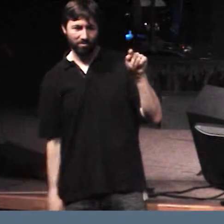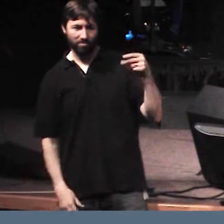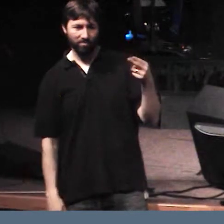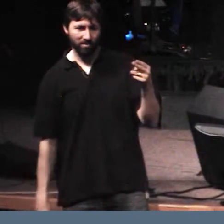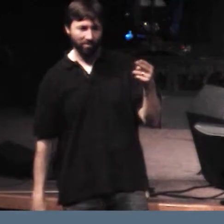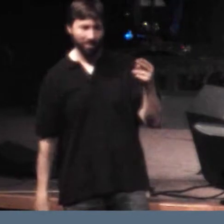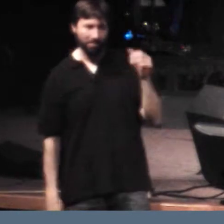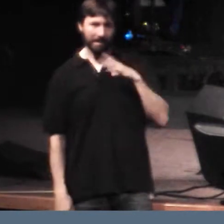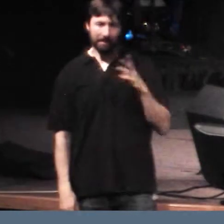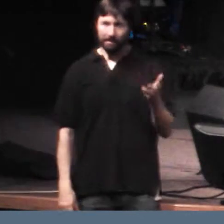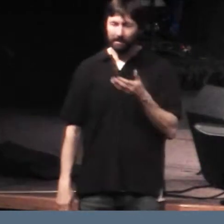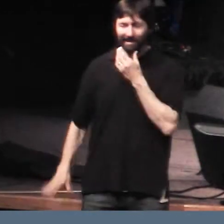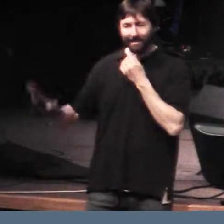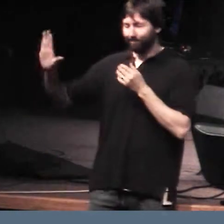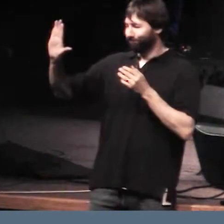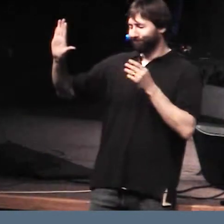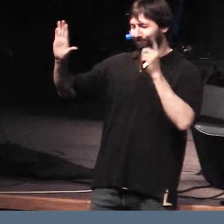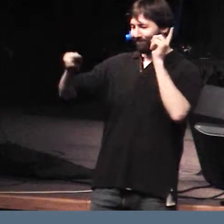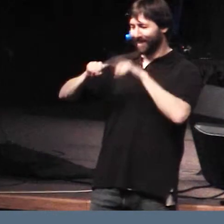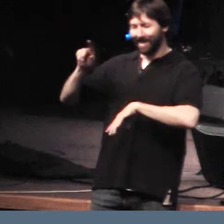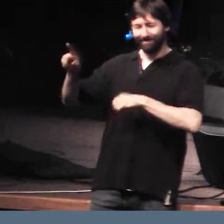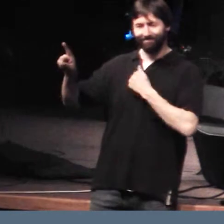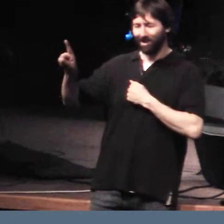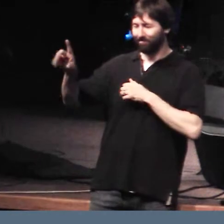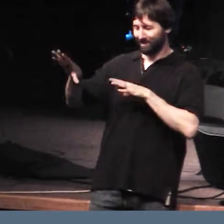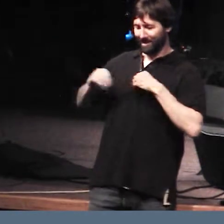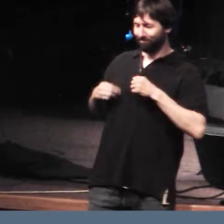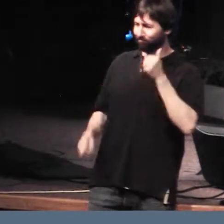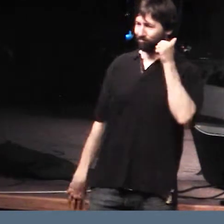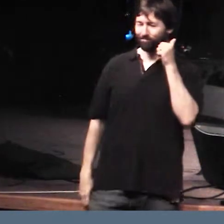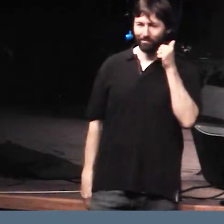at which the man says I'm out I'm not going to do that and so Boaz says